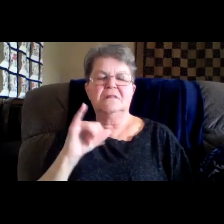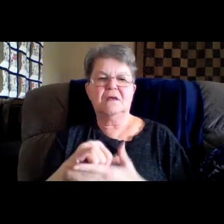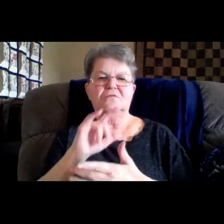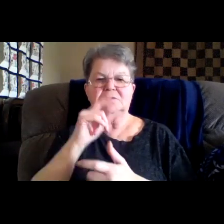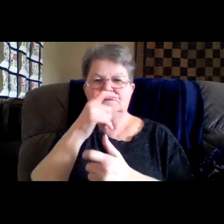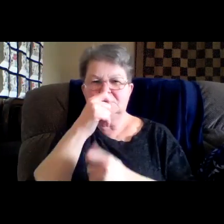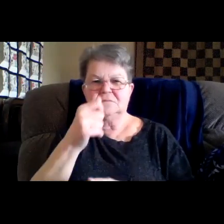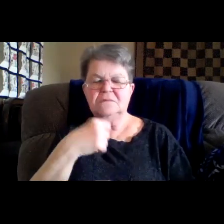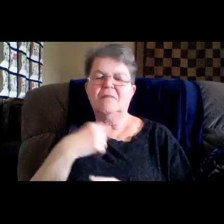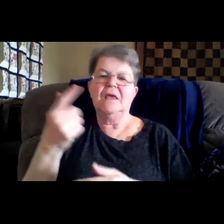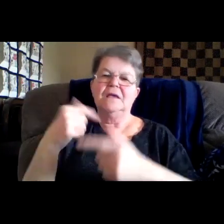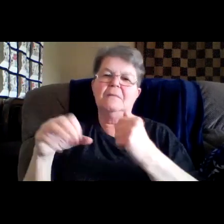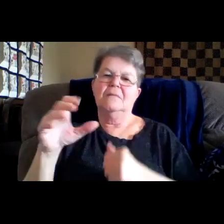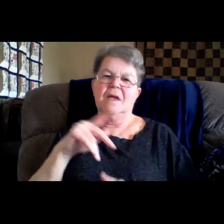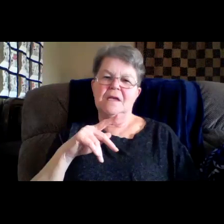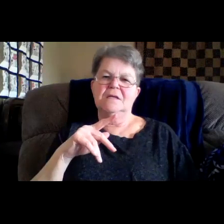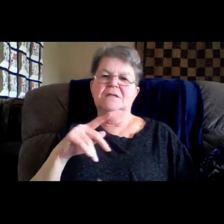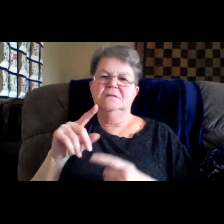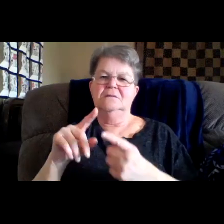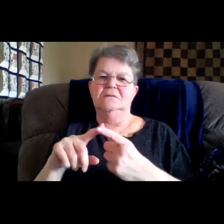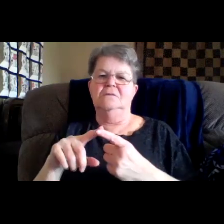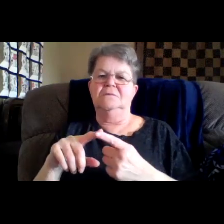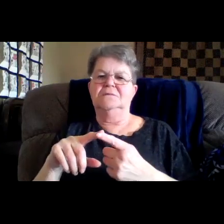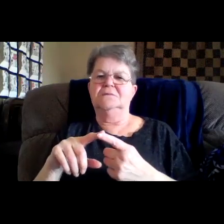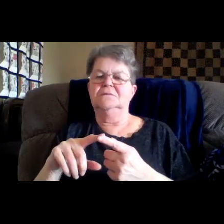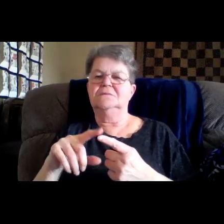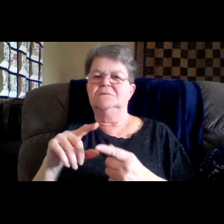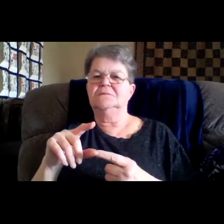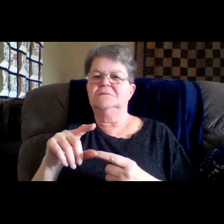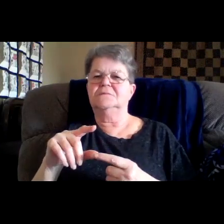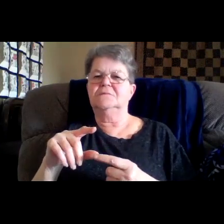And I came back to some are my friends and partners,